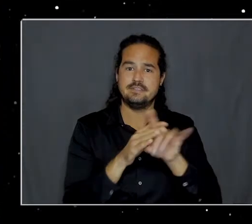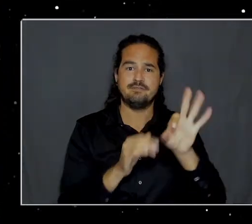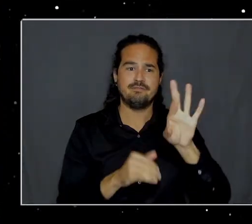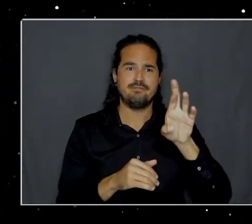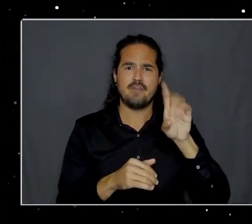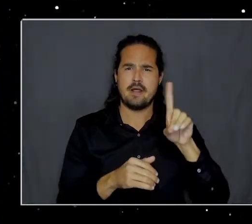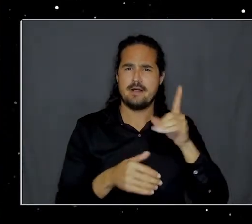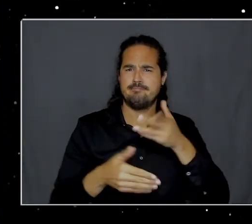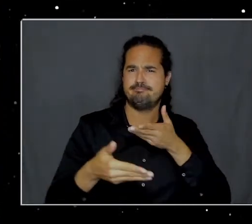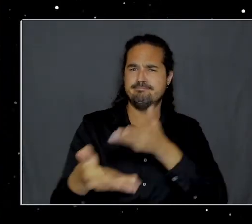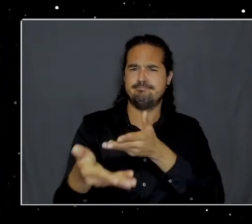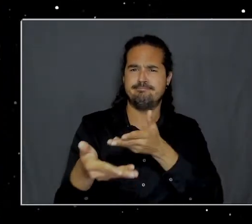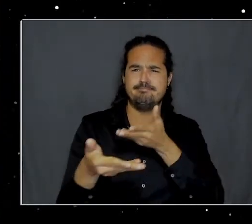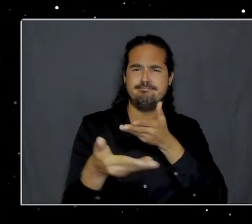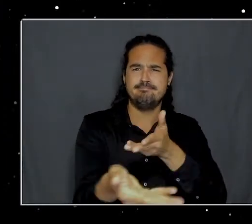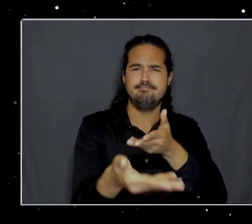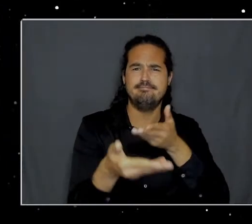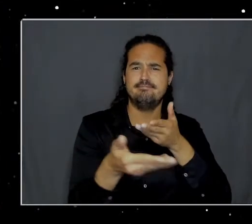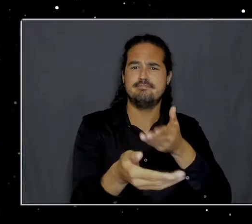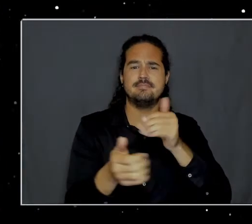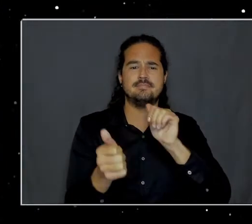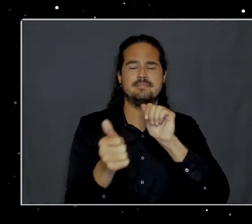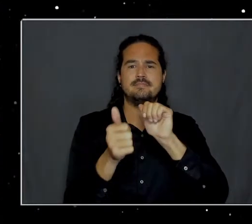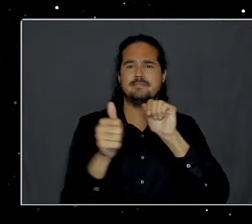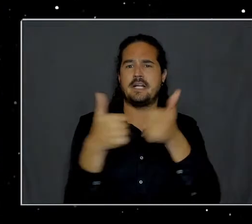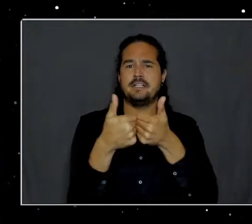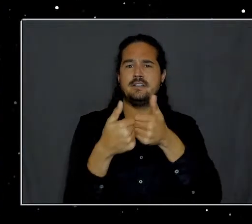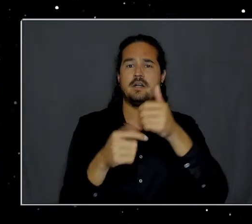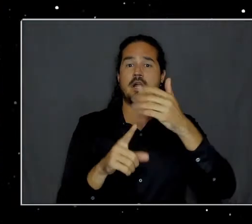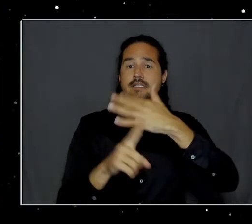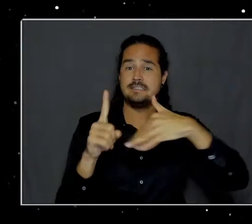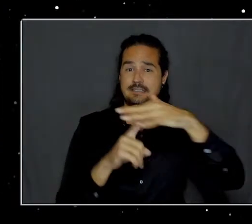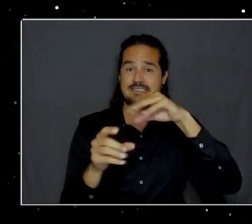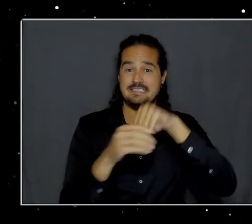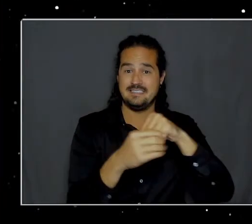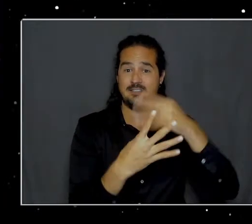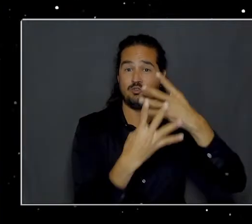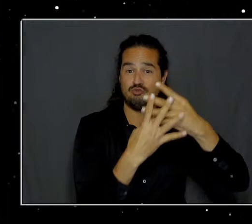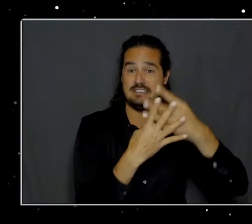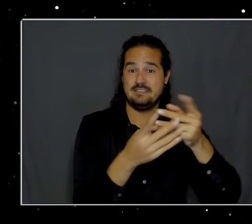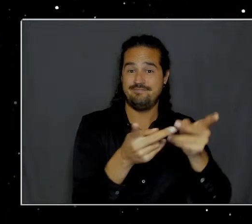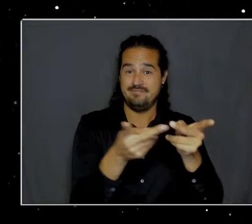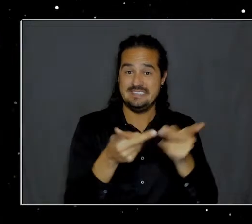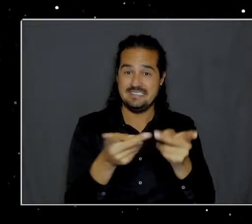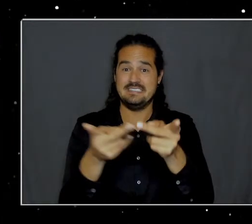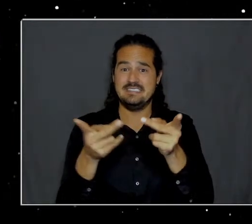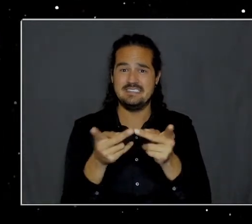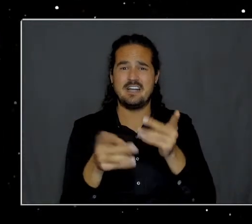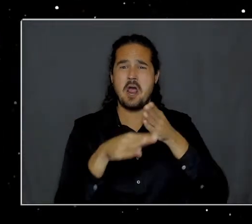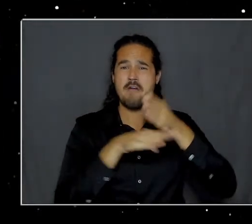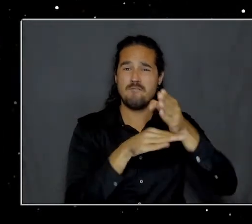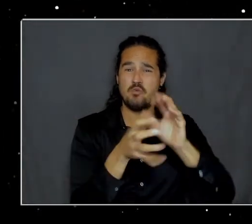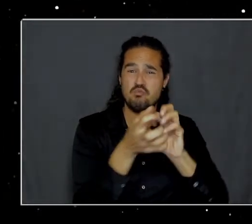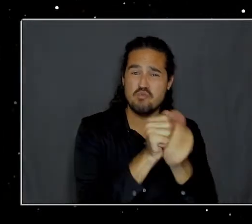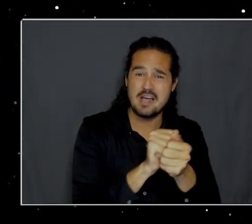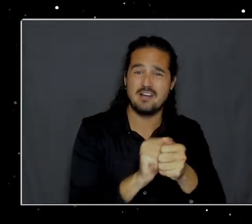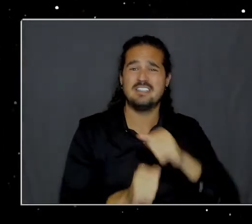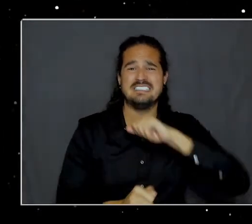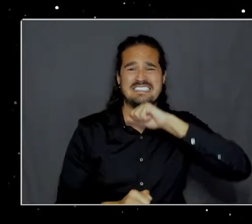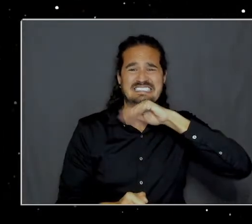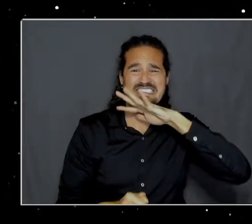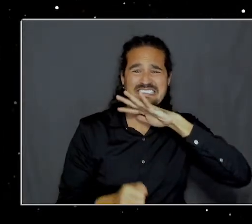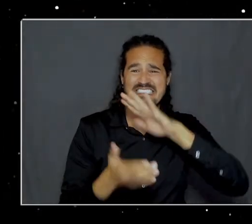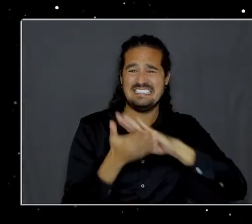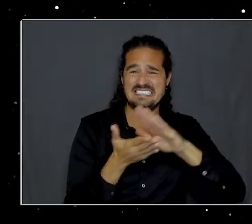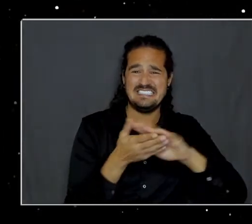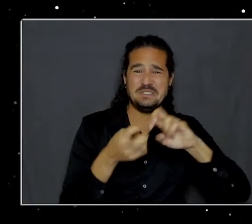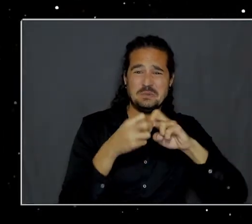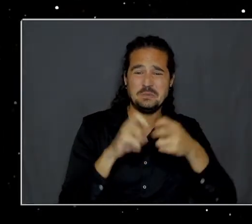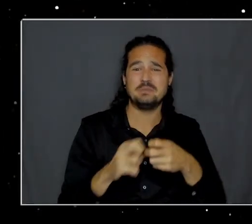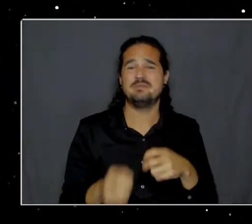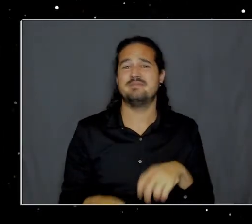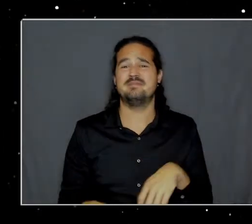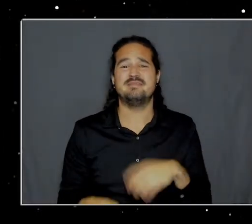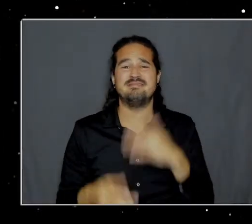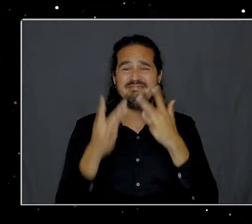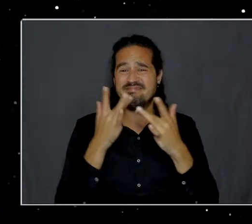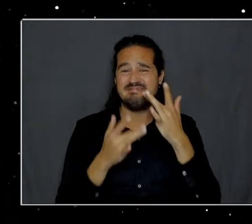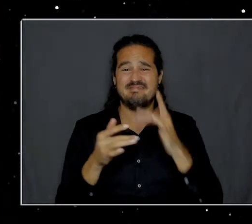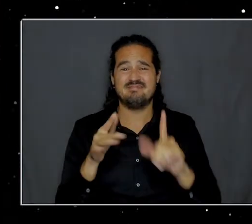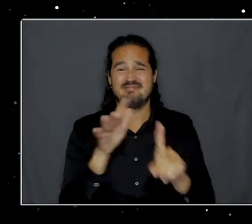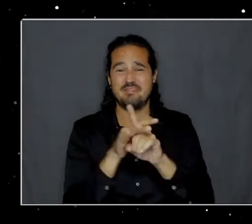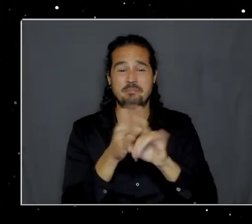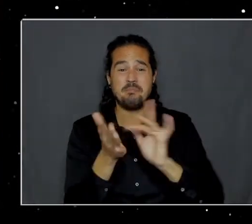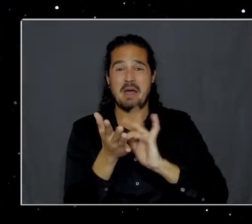WERE INSIDE OF THE KING COUNTY